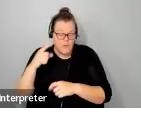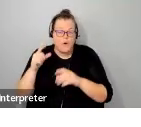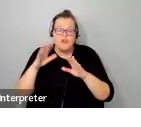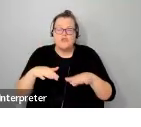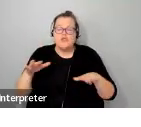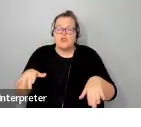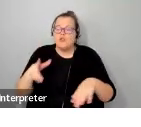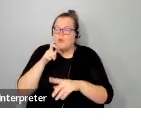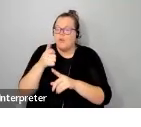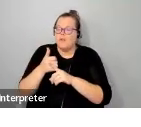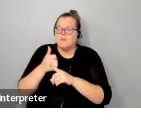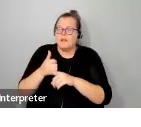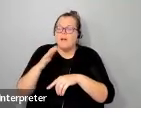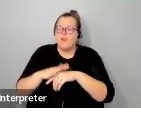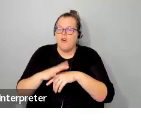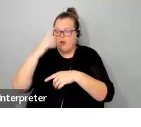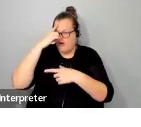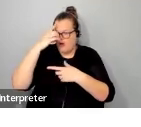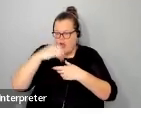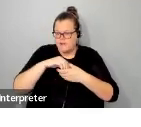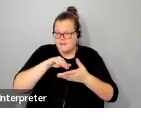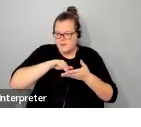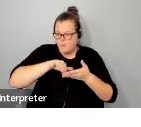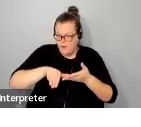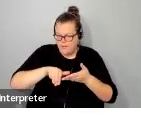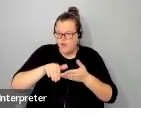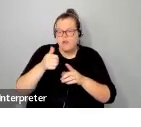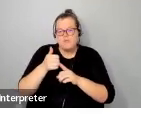the autism waiver and are eligible to transition.